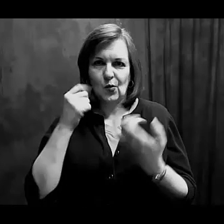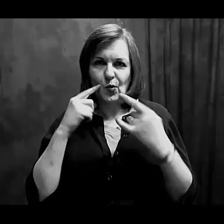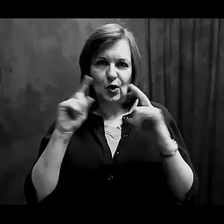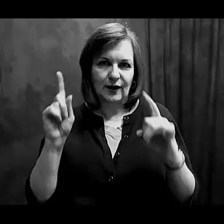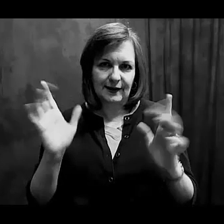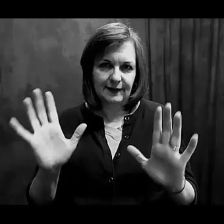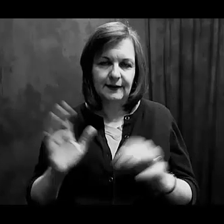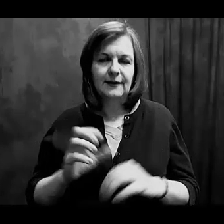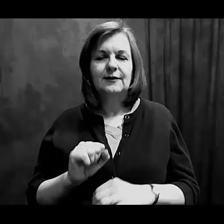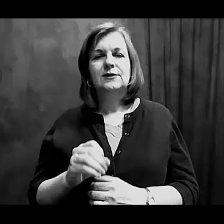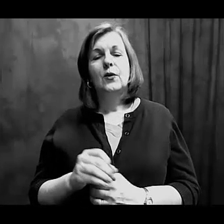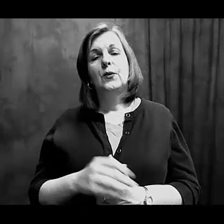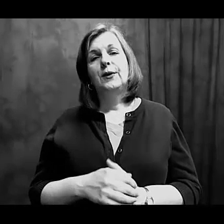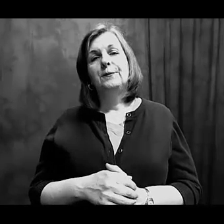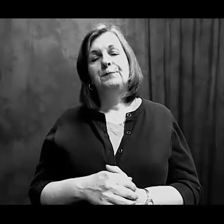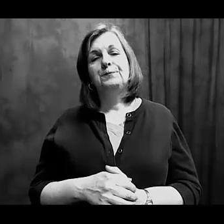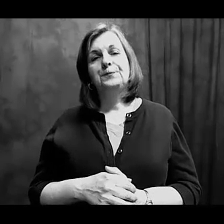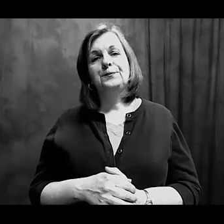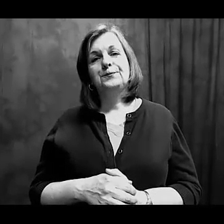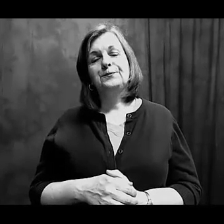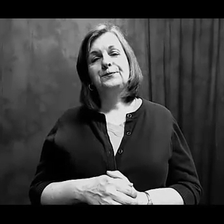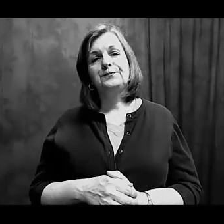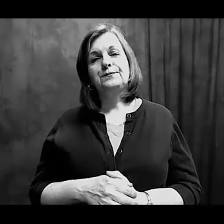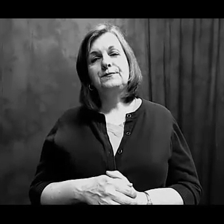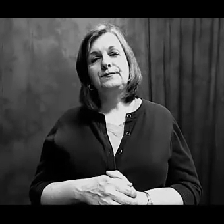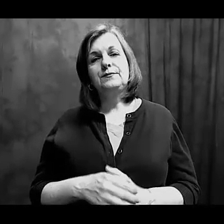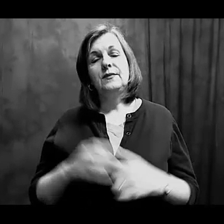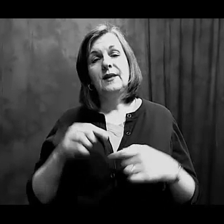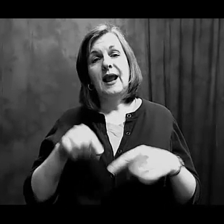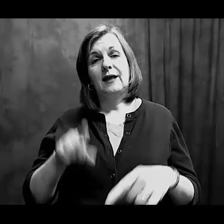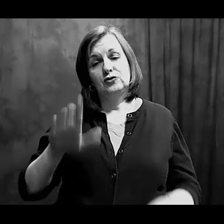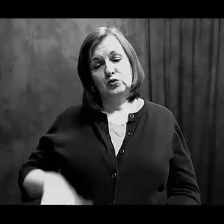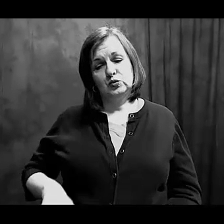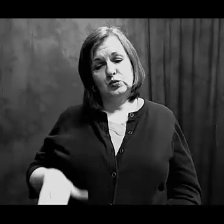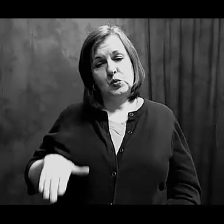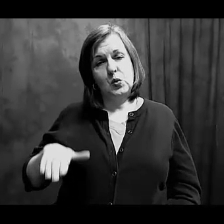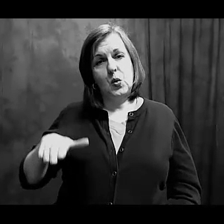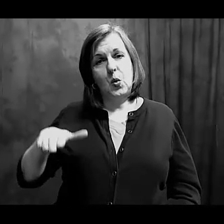protection for those bones -- we don't wanna be breaking a bone every time you fall down